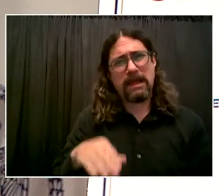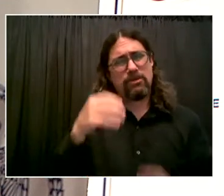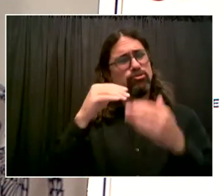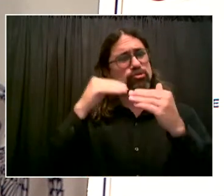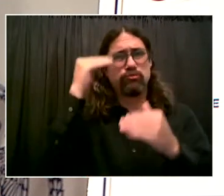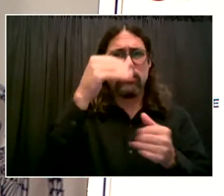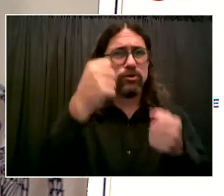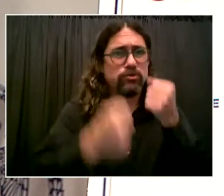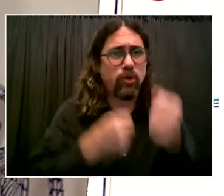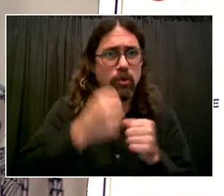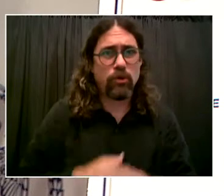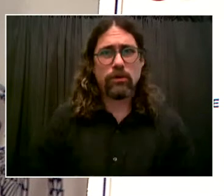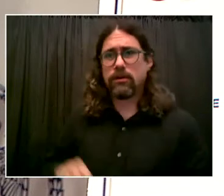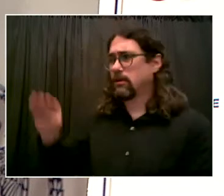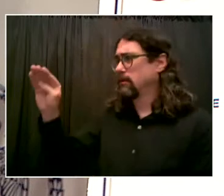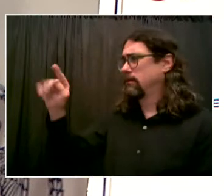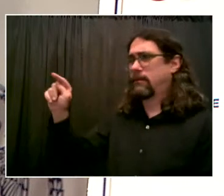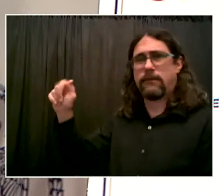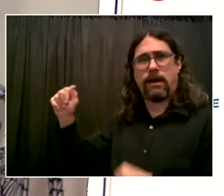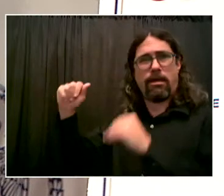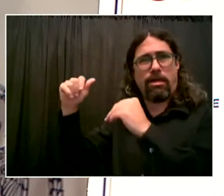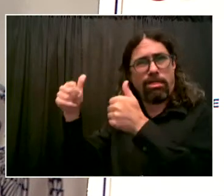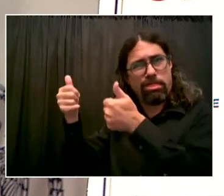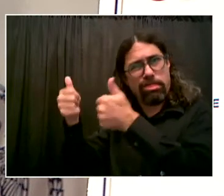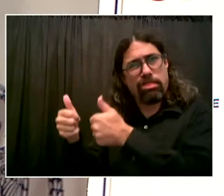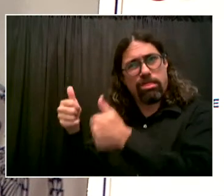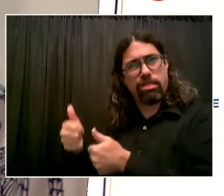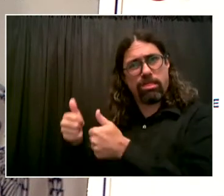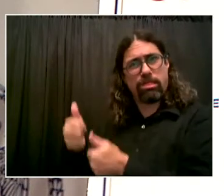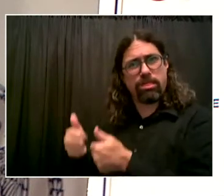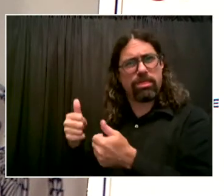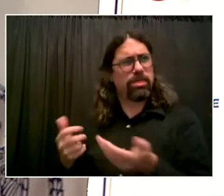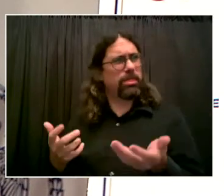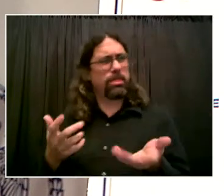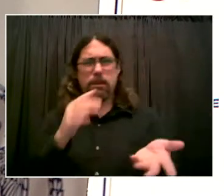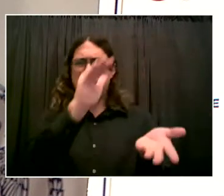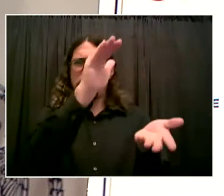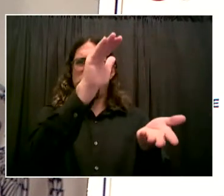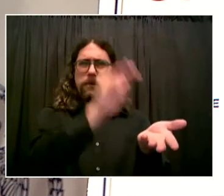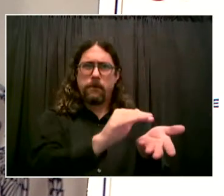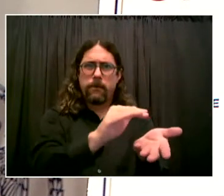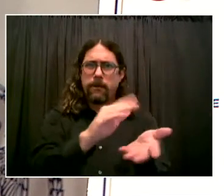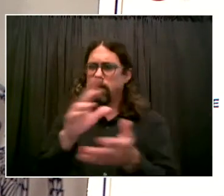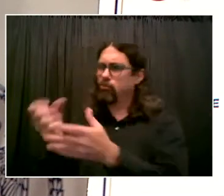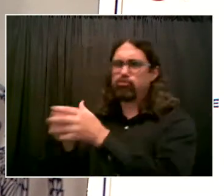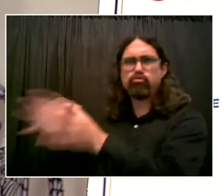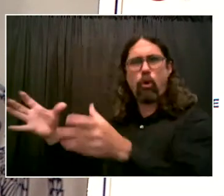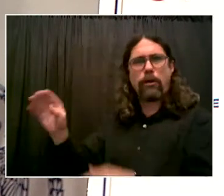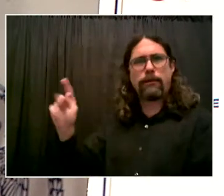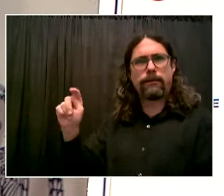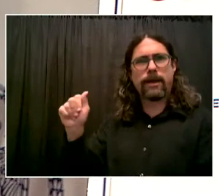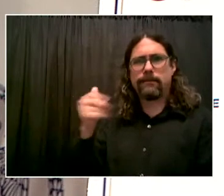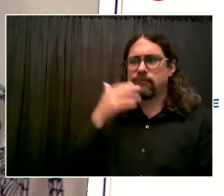AREN'T YOU ASKING?